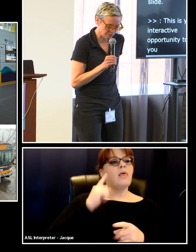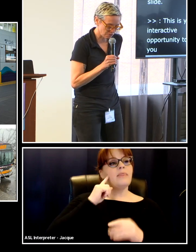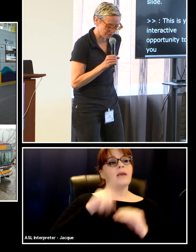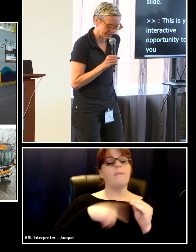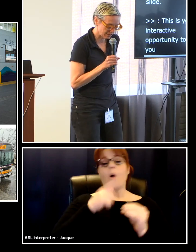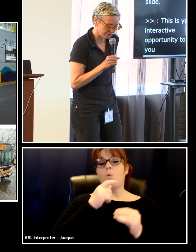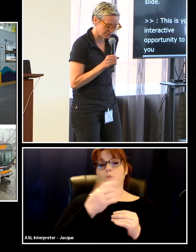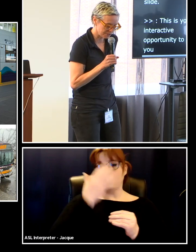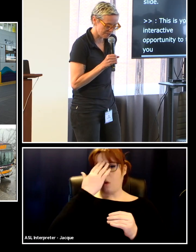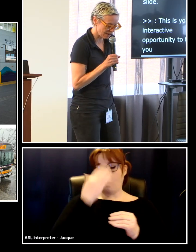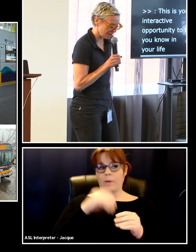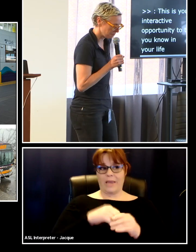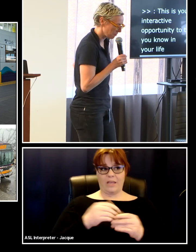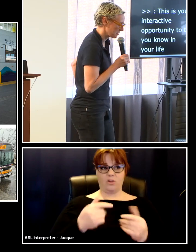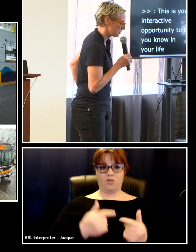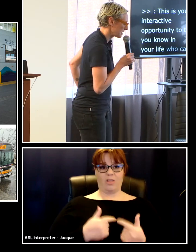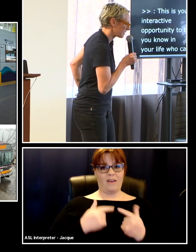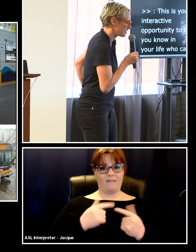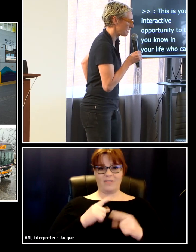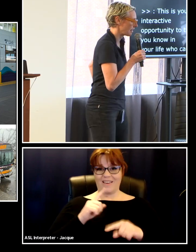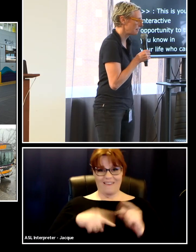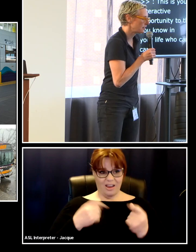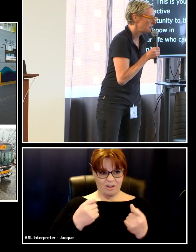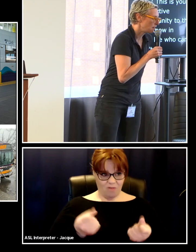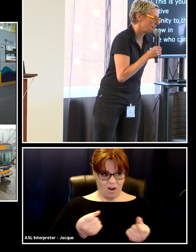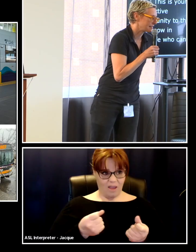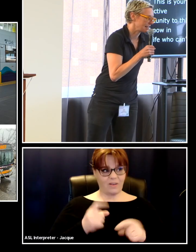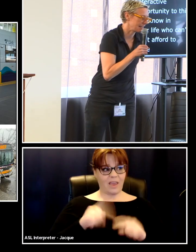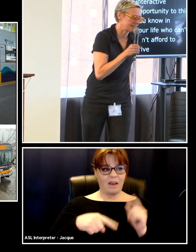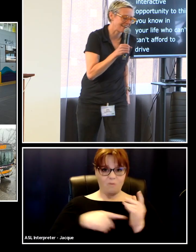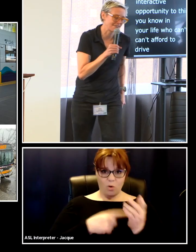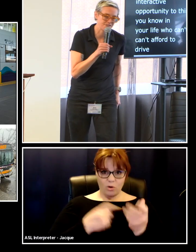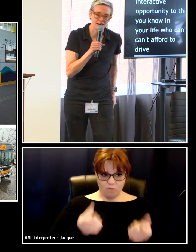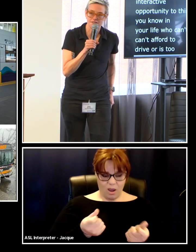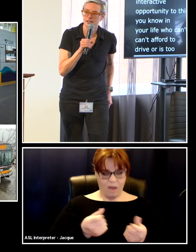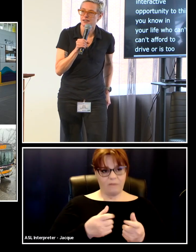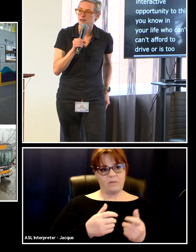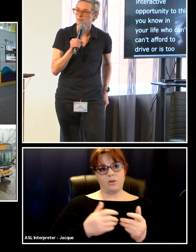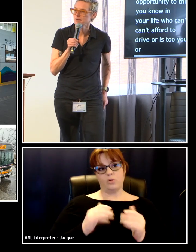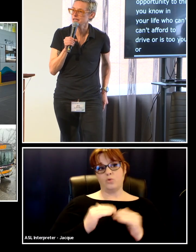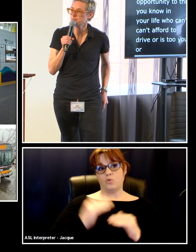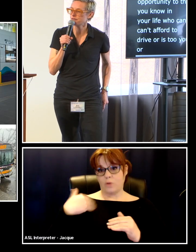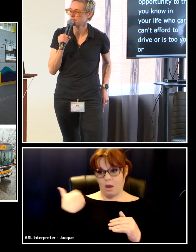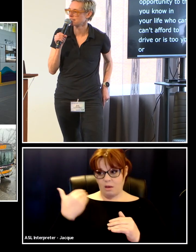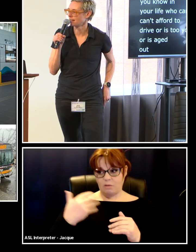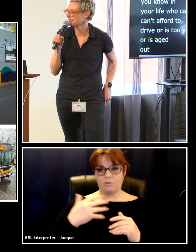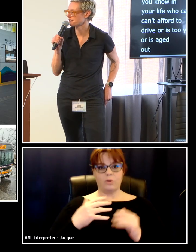or can't afford to drive or is too young to drive or is aged out of driving or maybe prefers not to